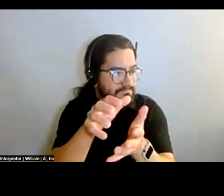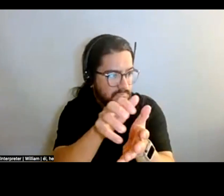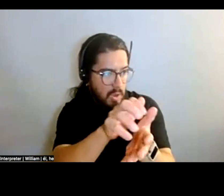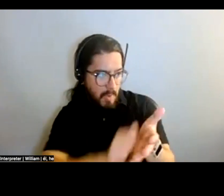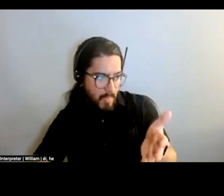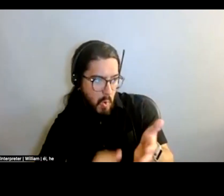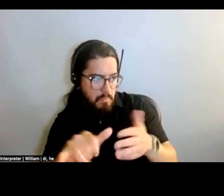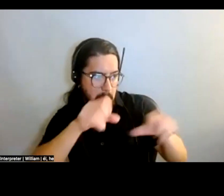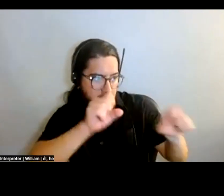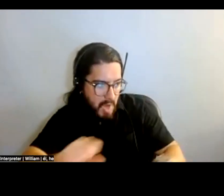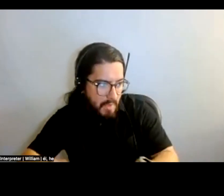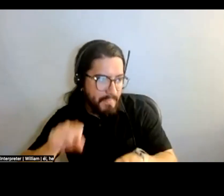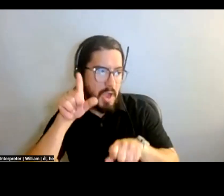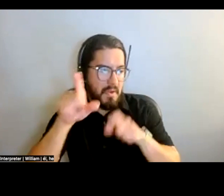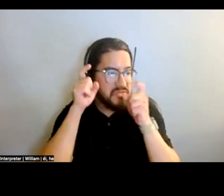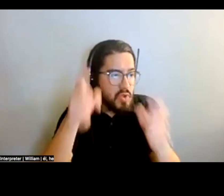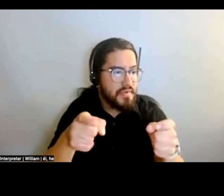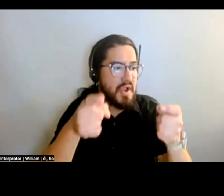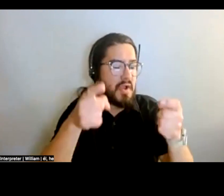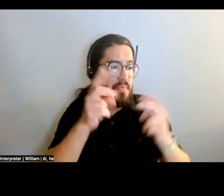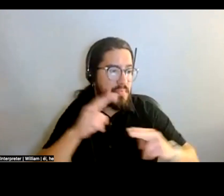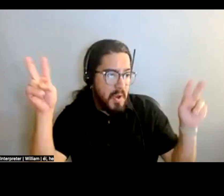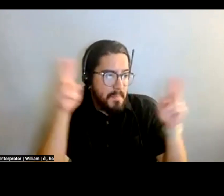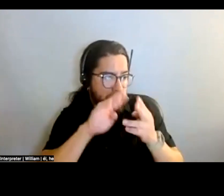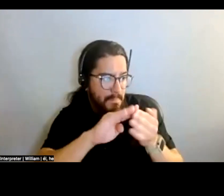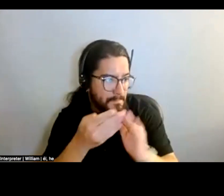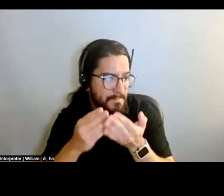of the old ladies’ kisses II